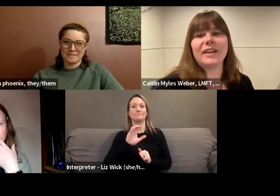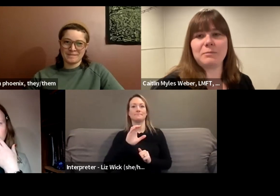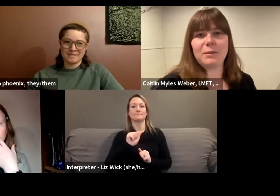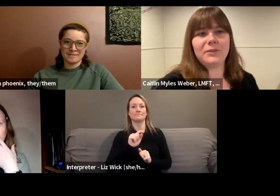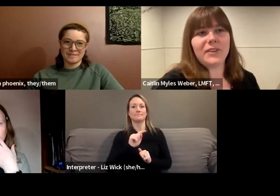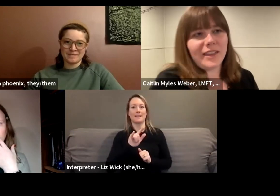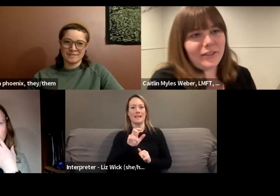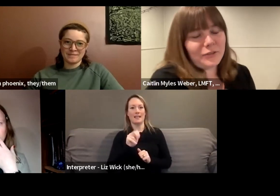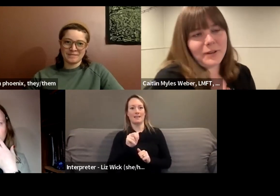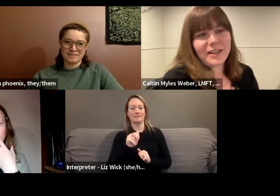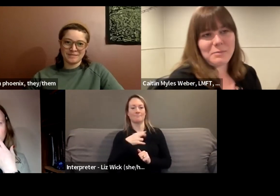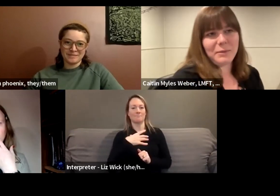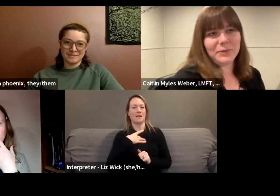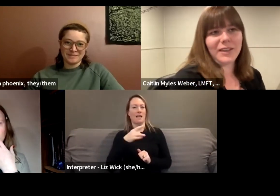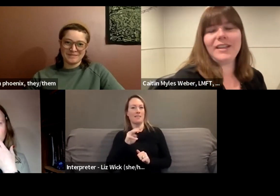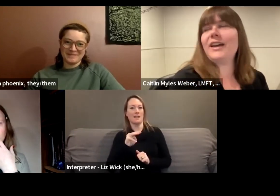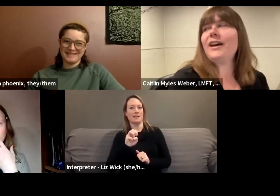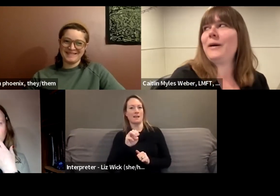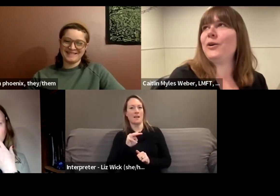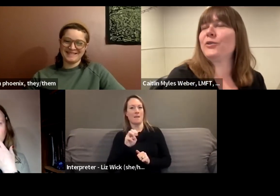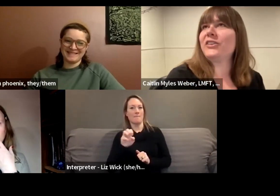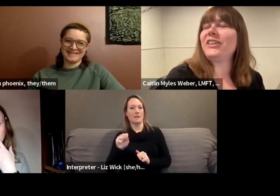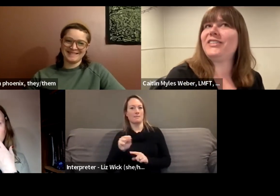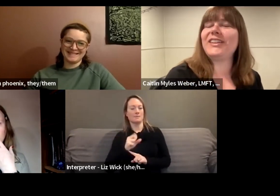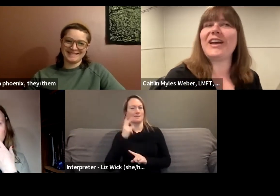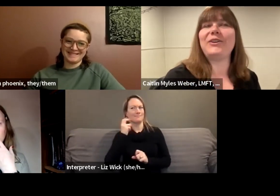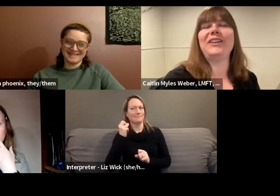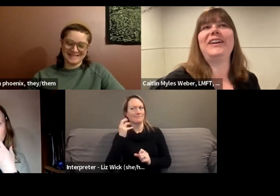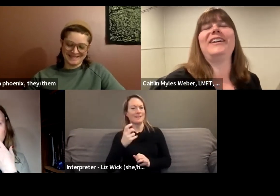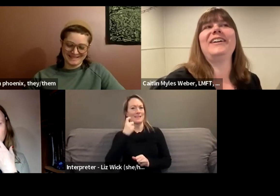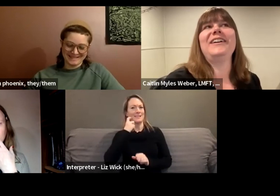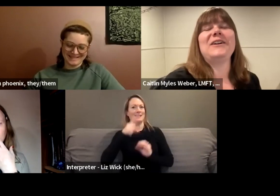I like memes and there's been a lot of memes lately about resilience and how like...